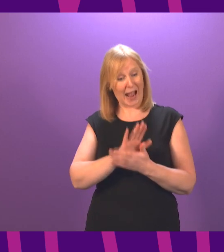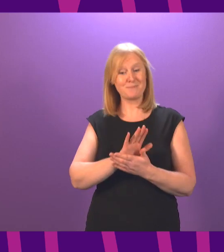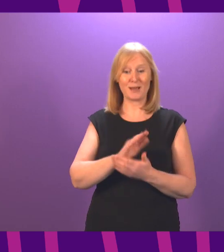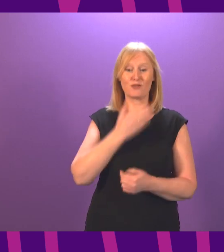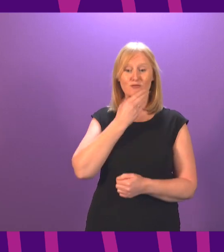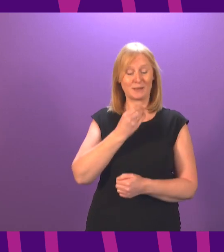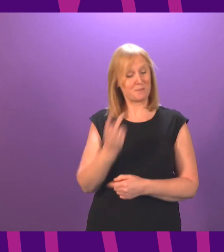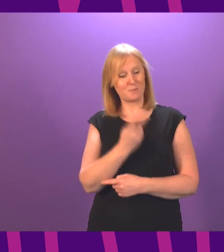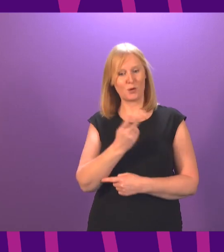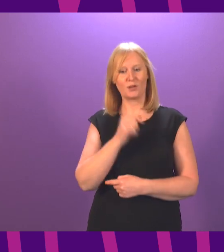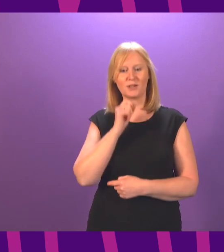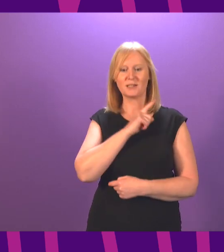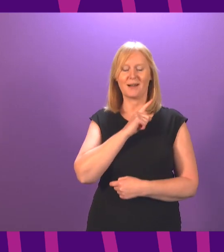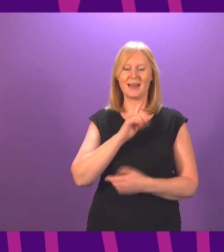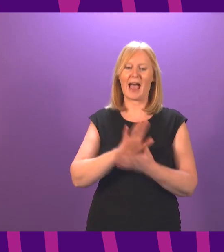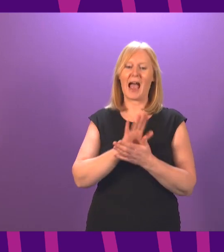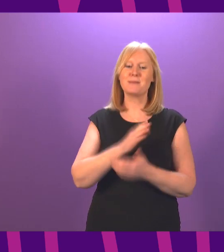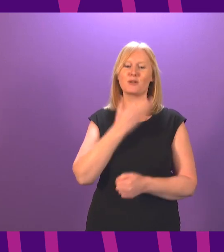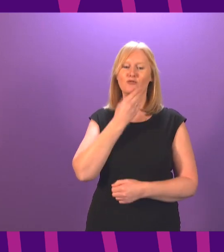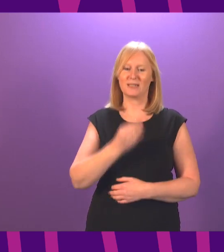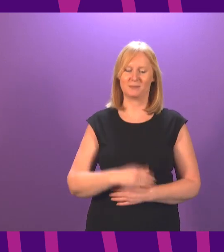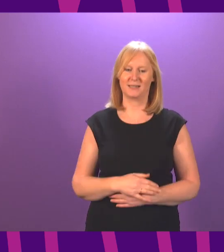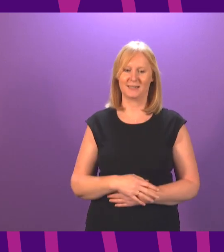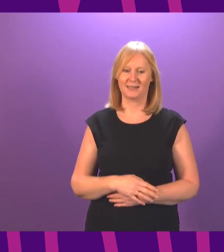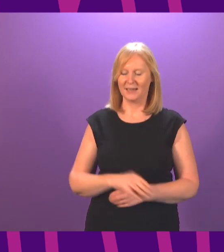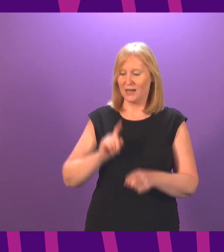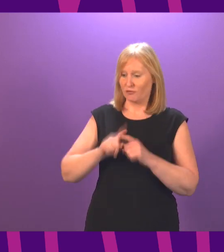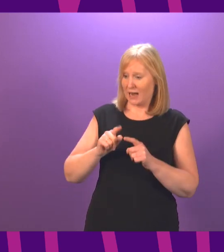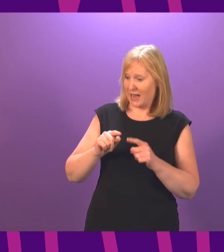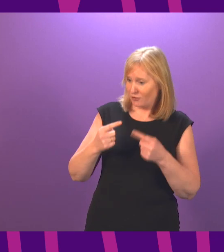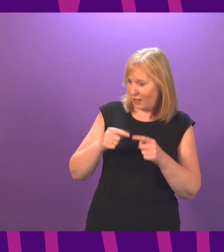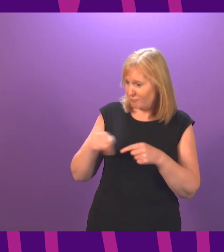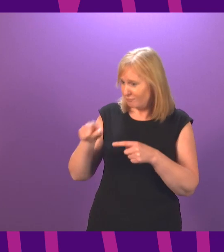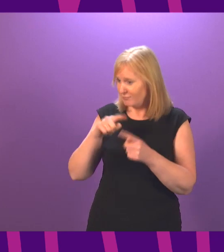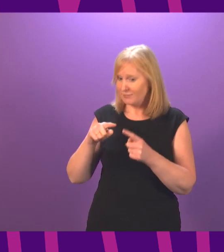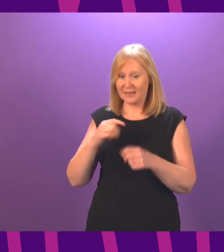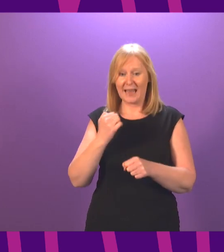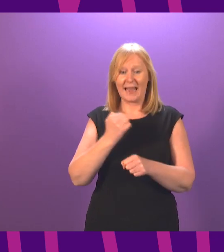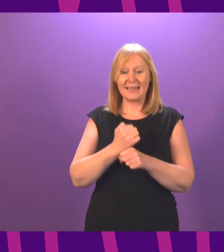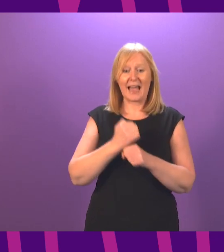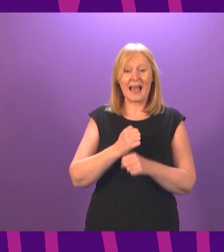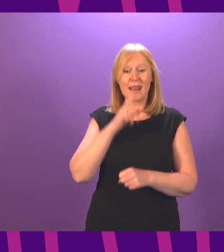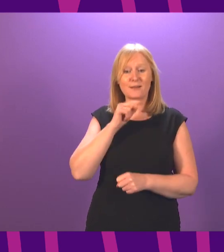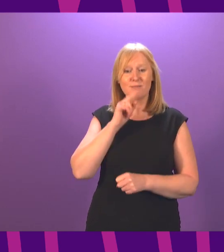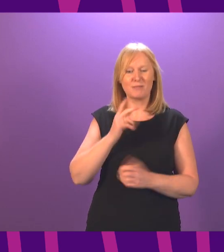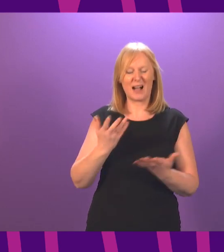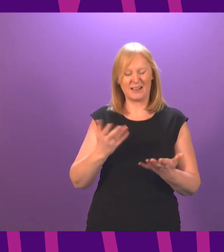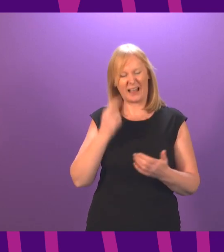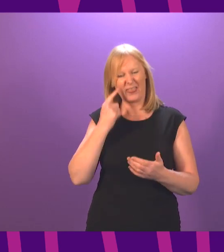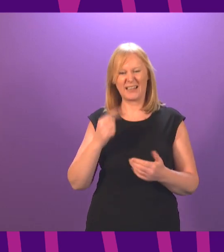fact, both his sons—a very happy Christmas. [Interruption.] I have been challenged to do it in Gaelic, but I think that that would be a challenge too far for me to even begin